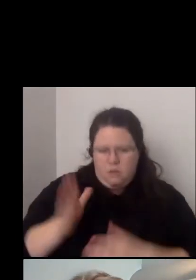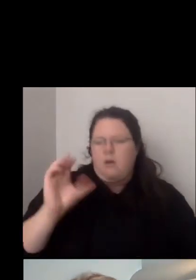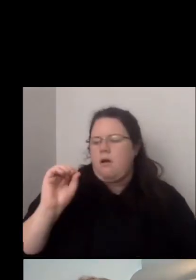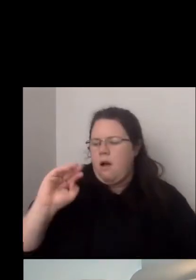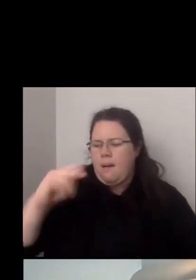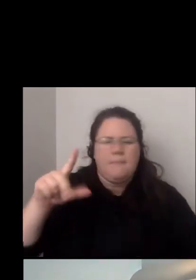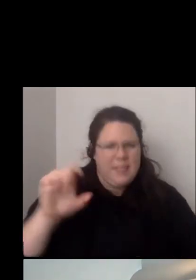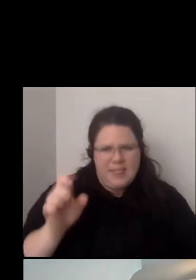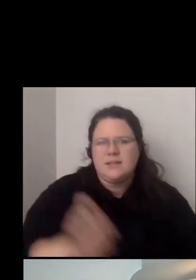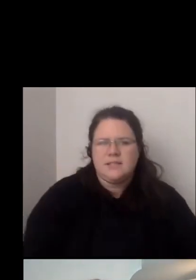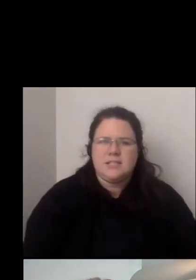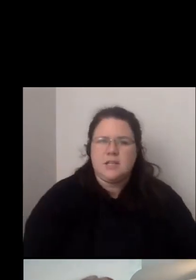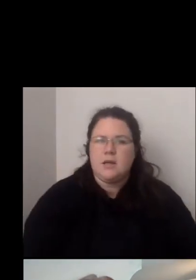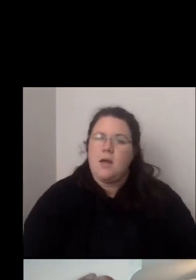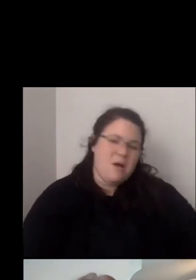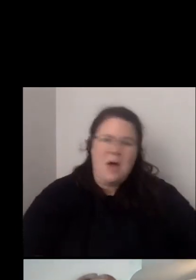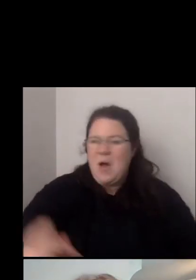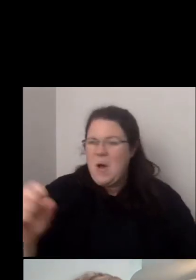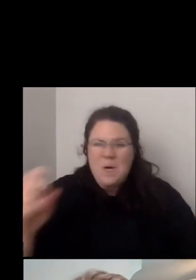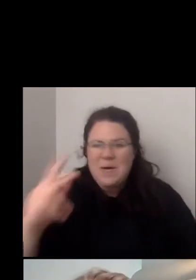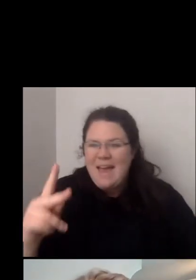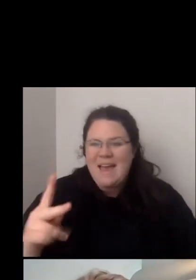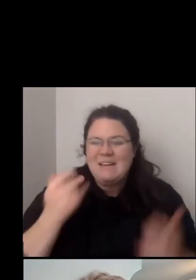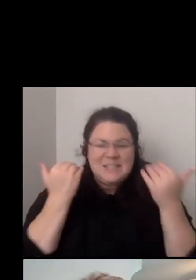Let's get to what you guys are really interested in.